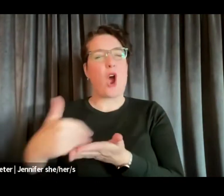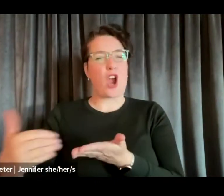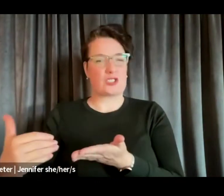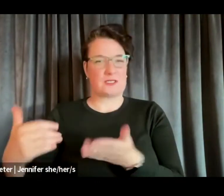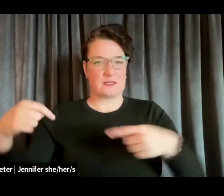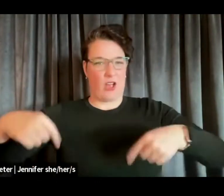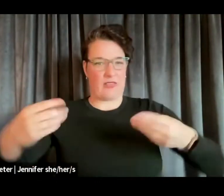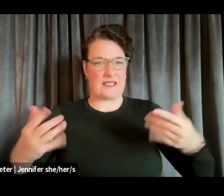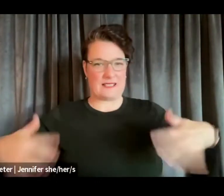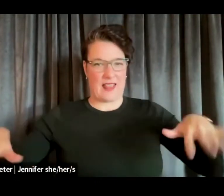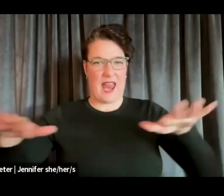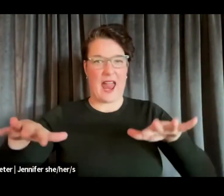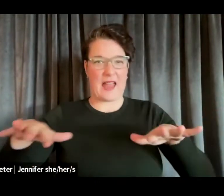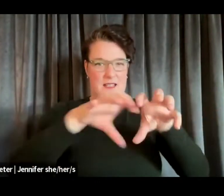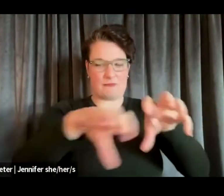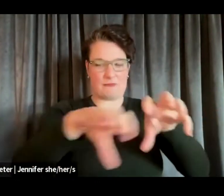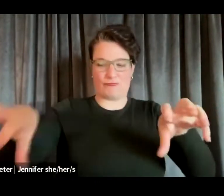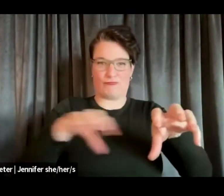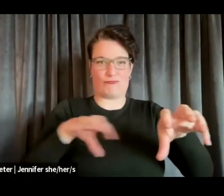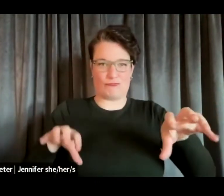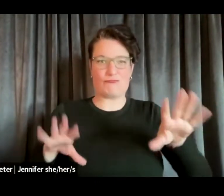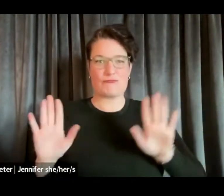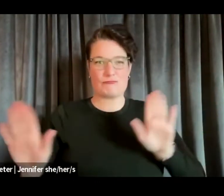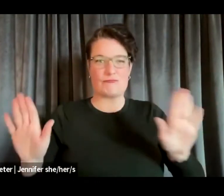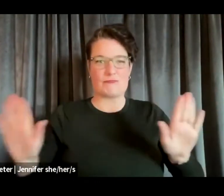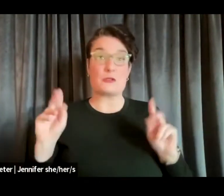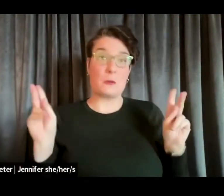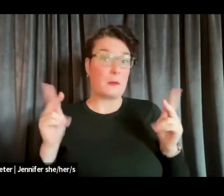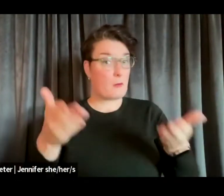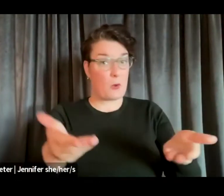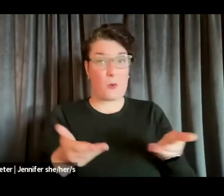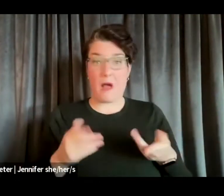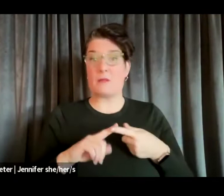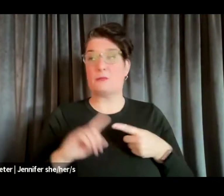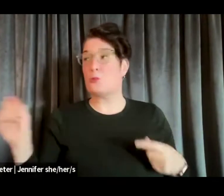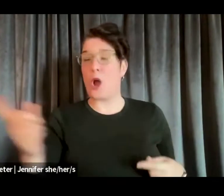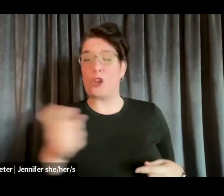And so people will be invited to wander around and improvise musically.